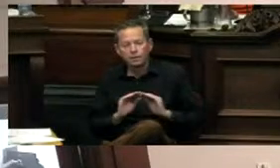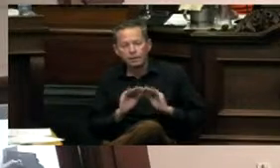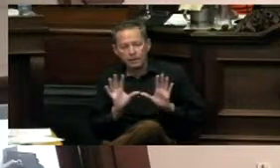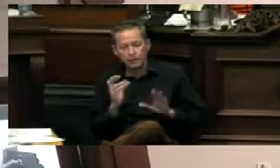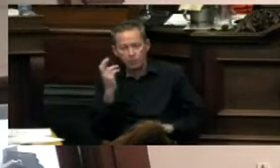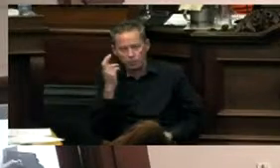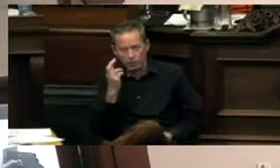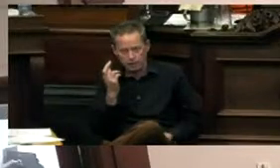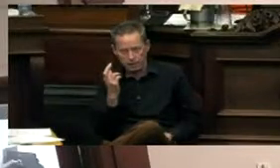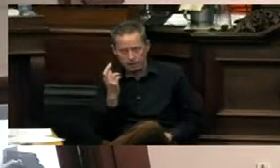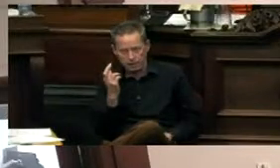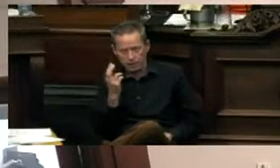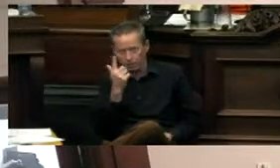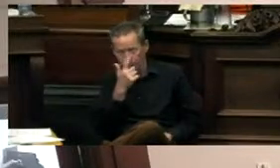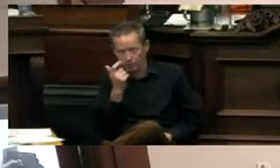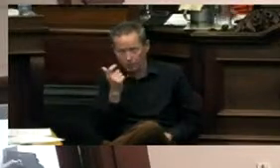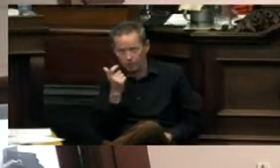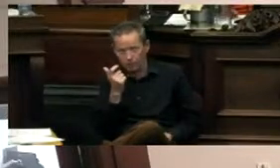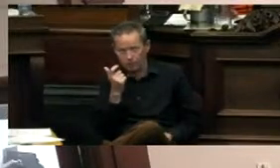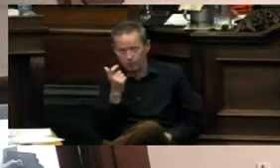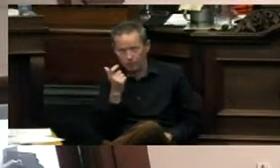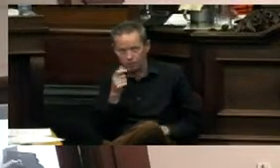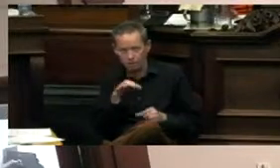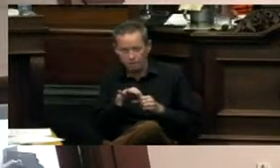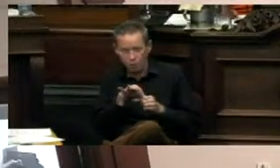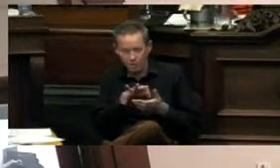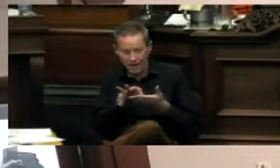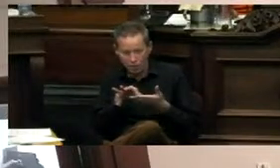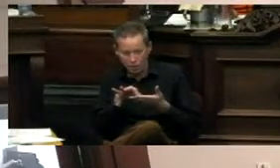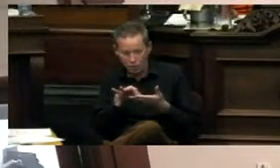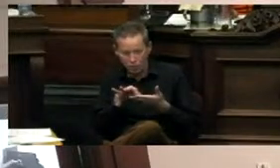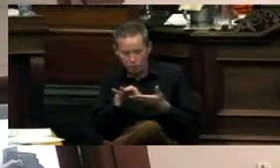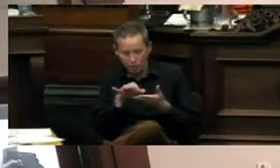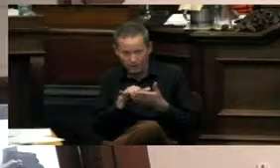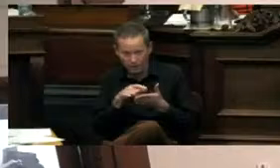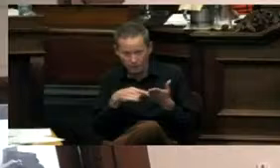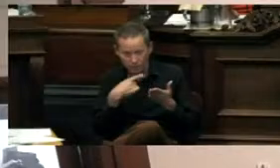writing, I'm open to that. But that is the general reason. So